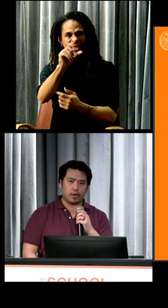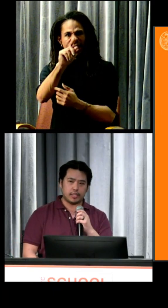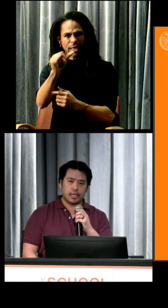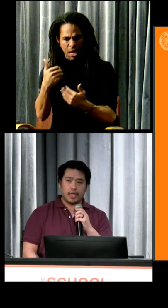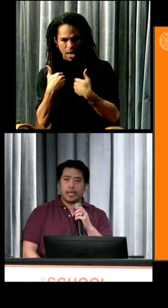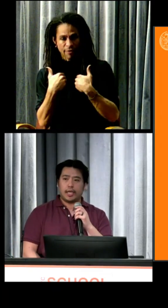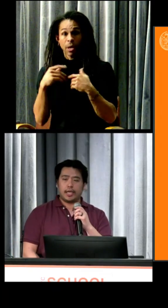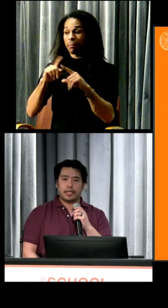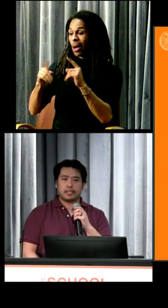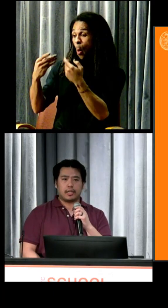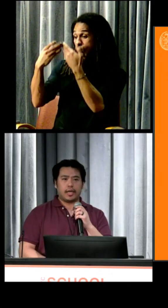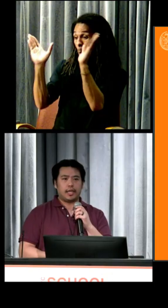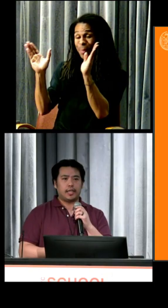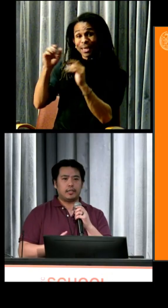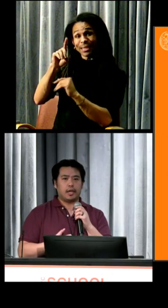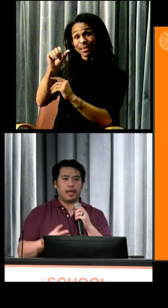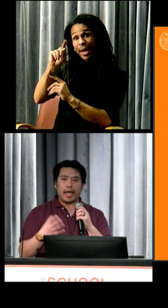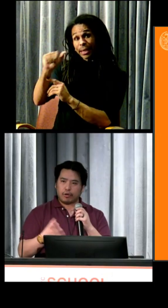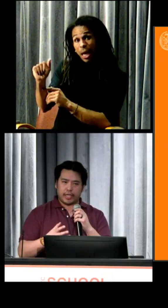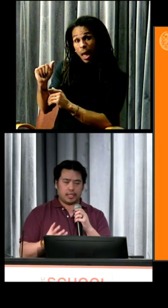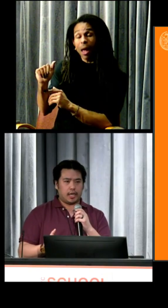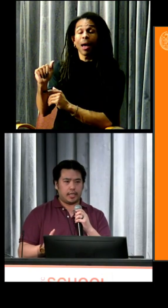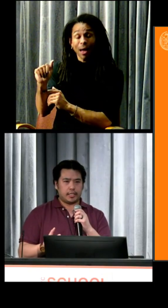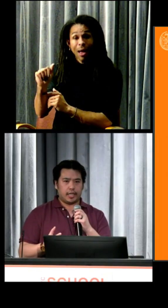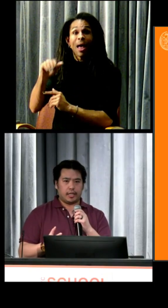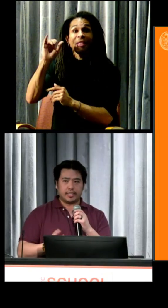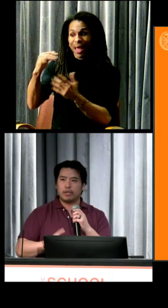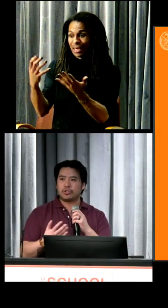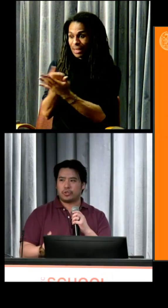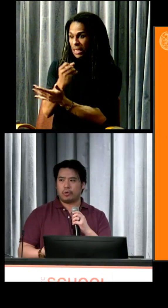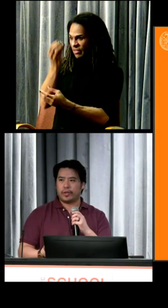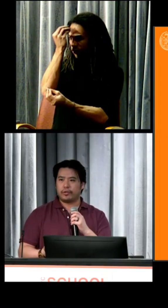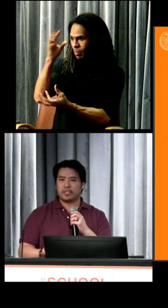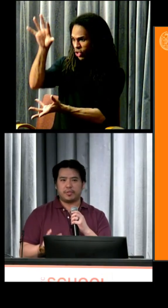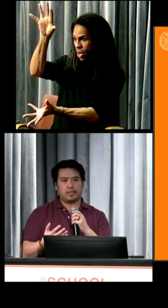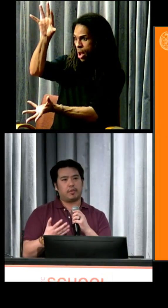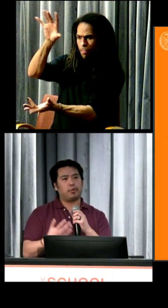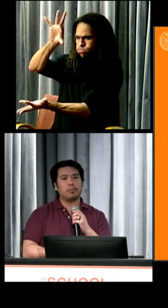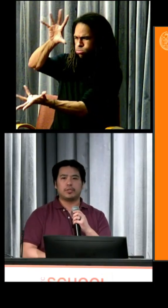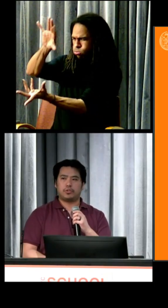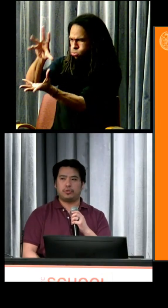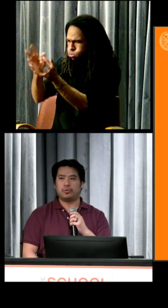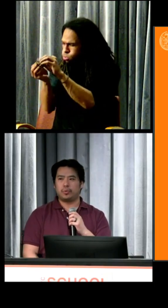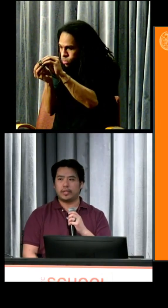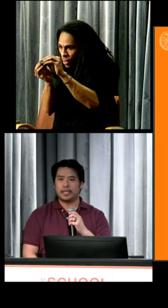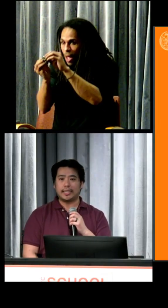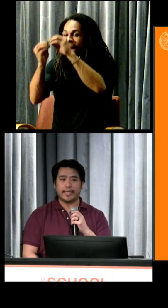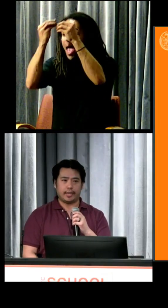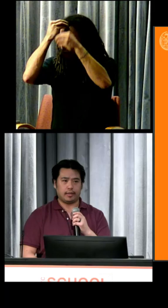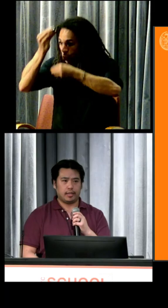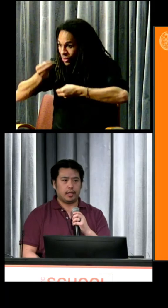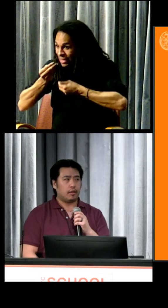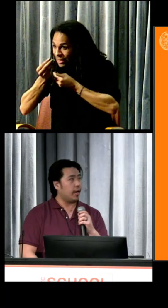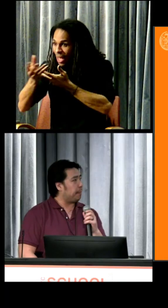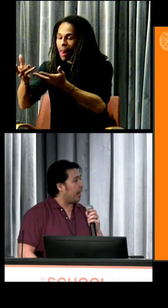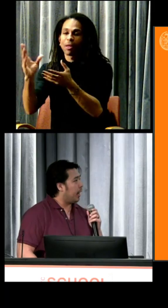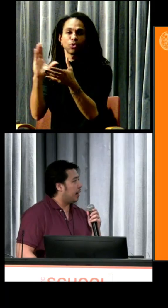learning, listen to them as they were playing, and we varied the software programs, the amount of